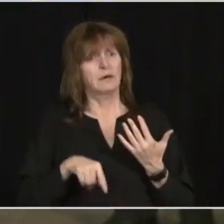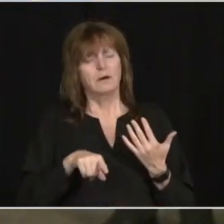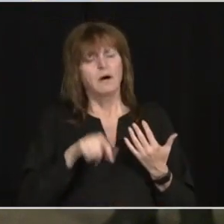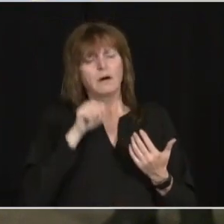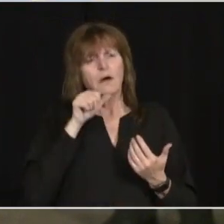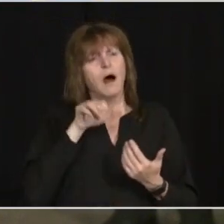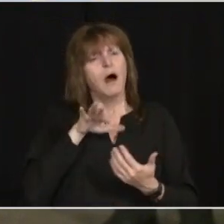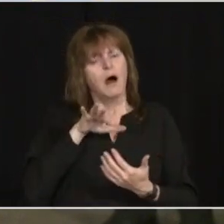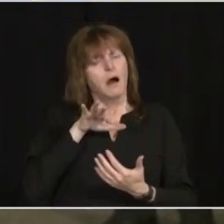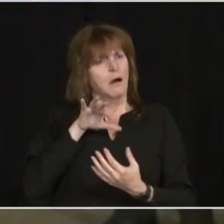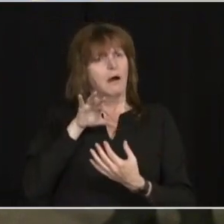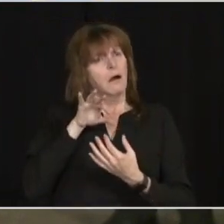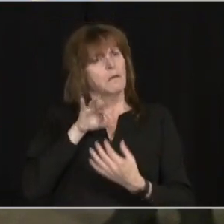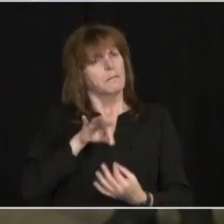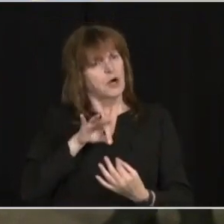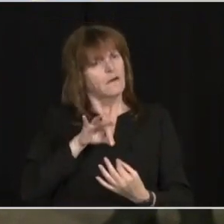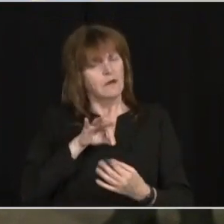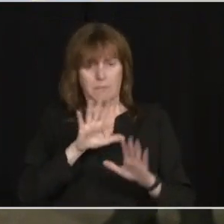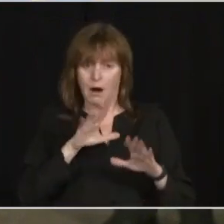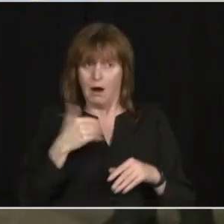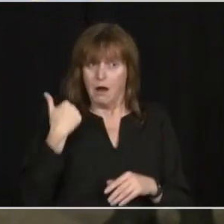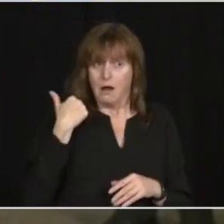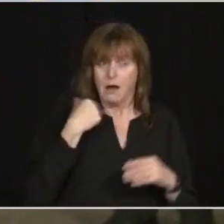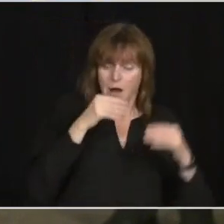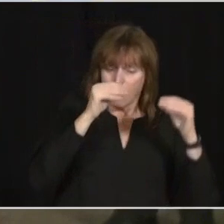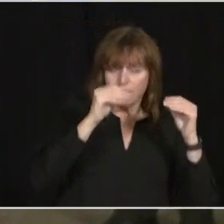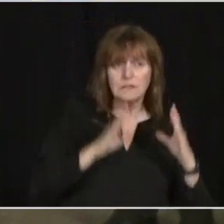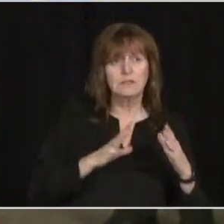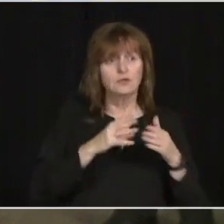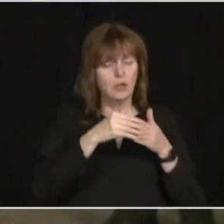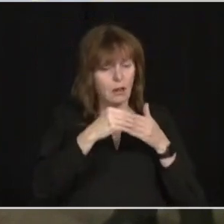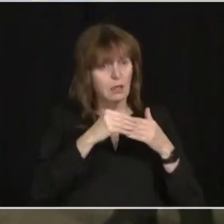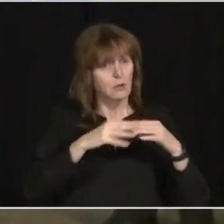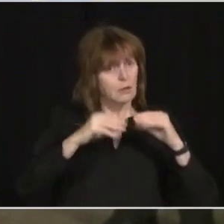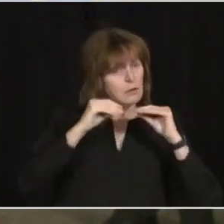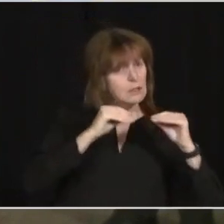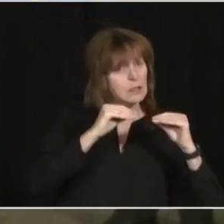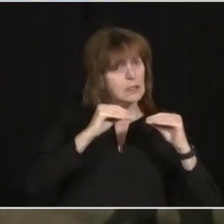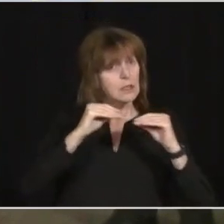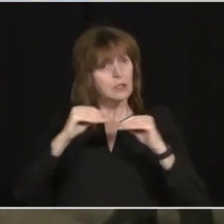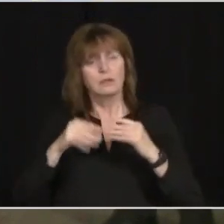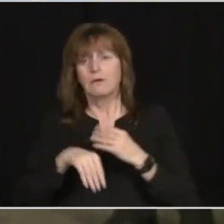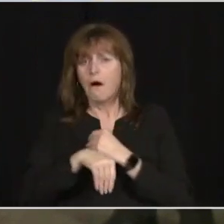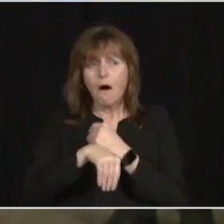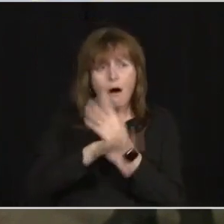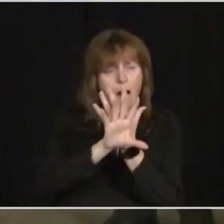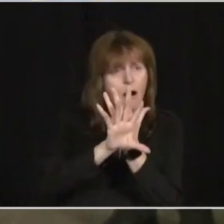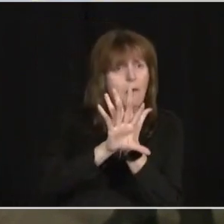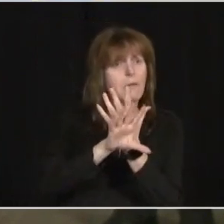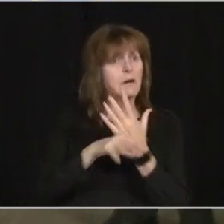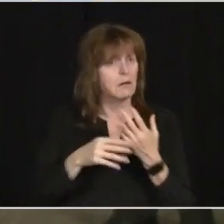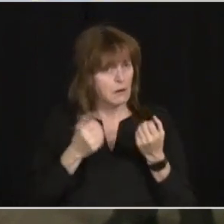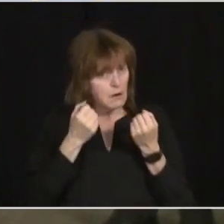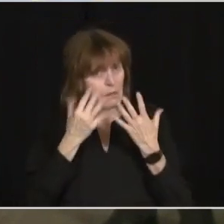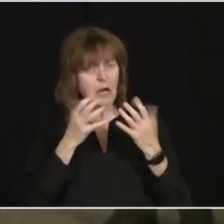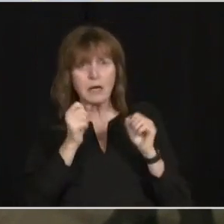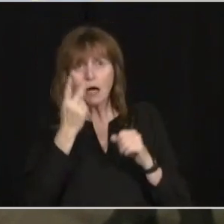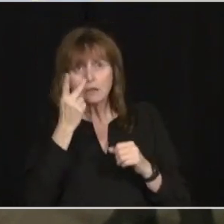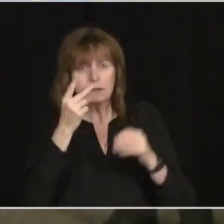instruction leads the way, where students are able to see interface with their teacher and get through the